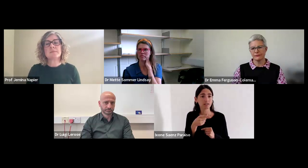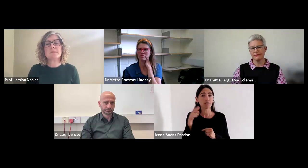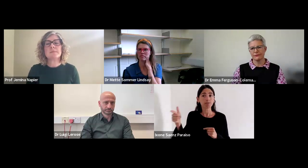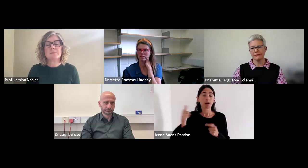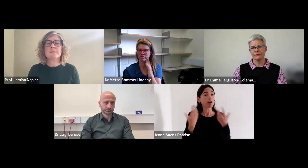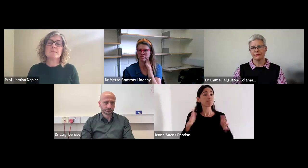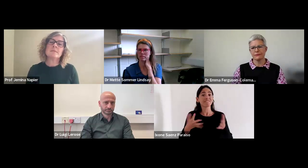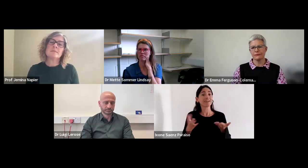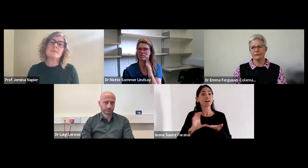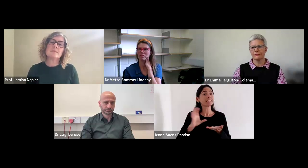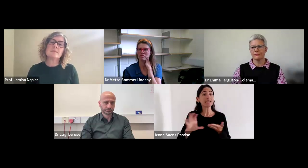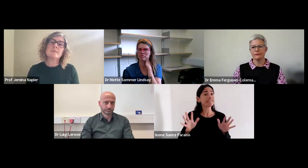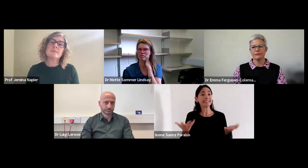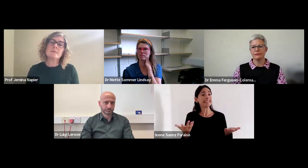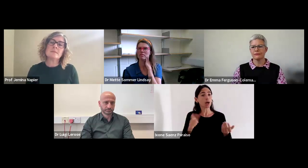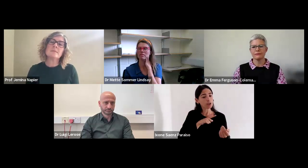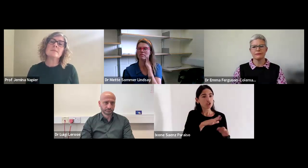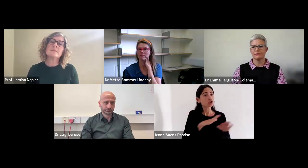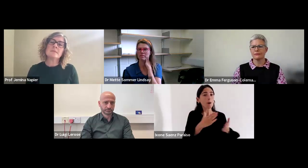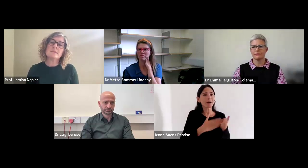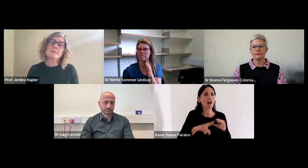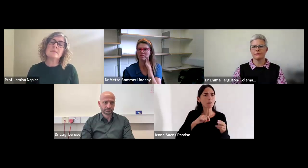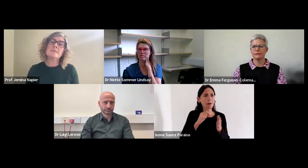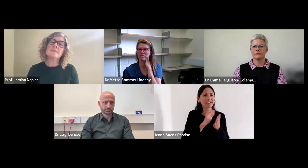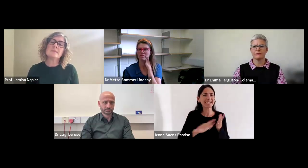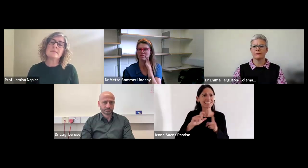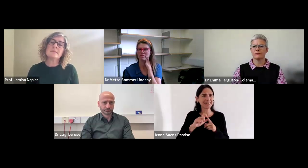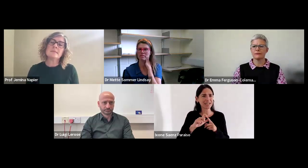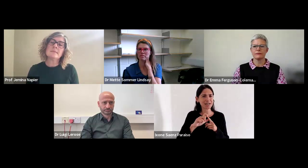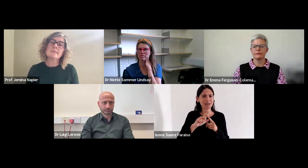for funding for interpreters for interviewing hearing participants and the response is "well